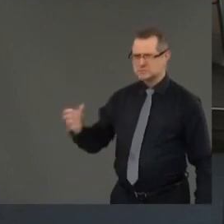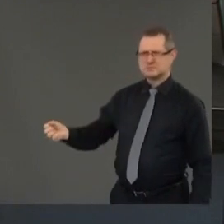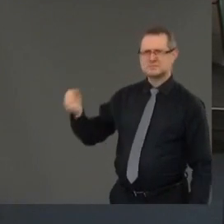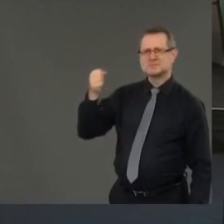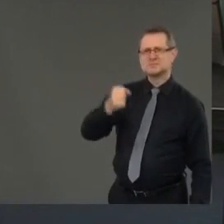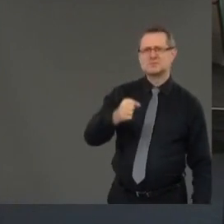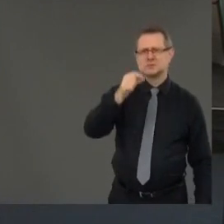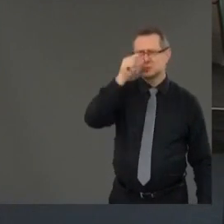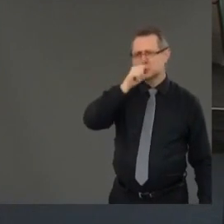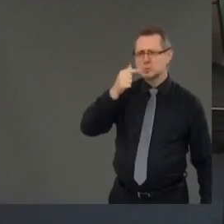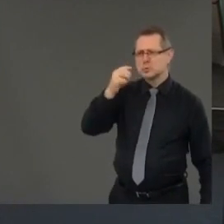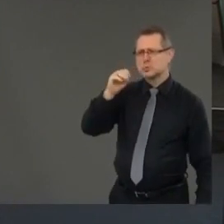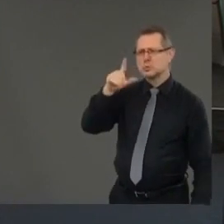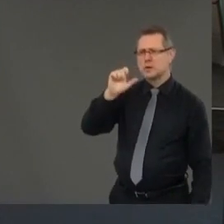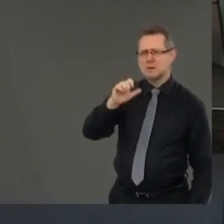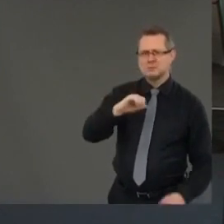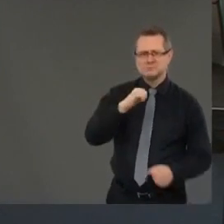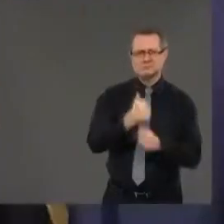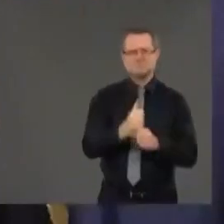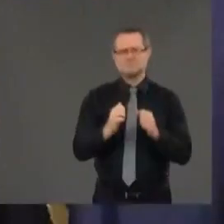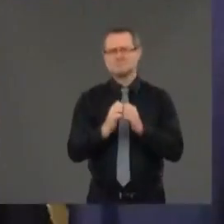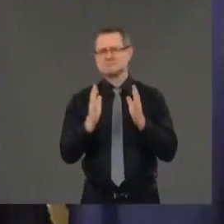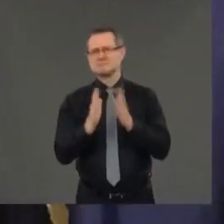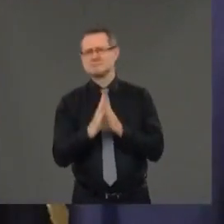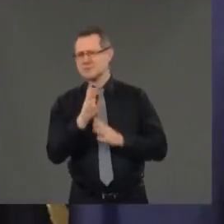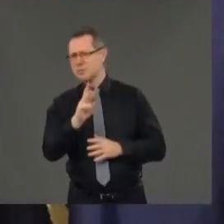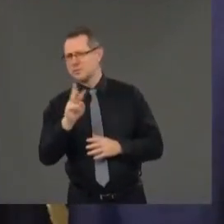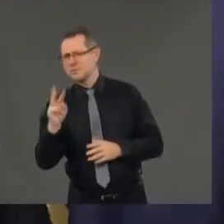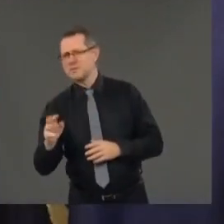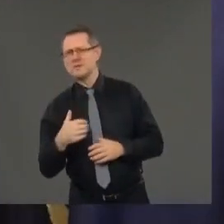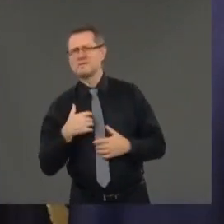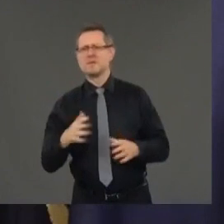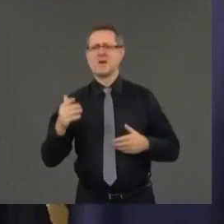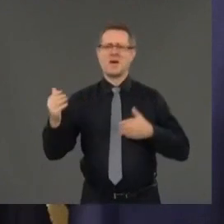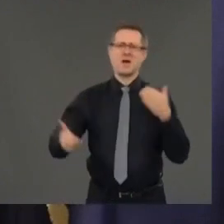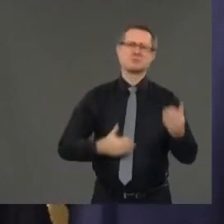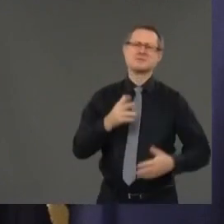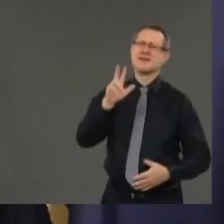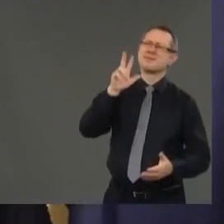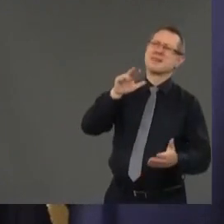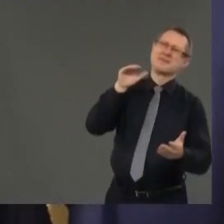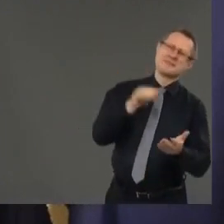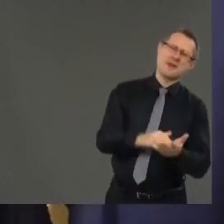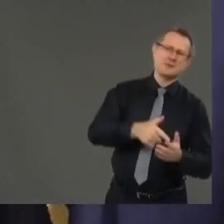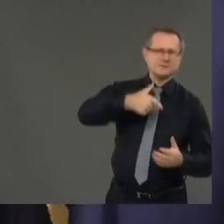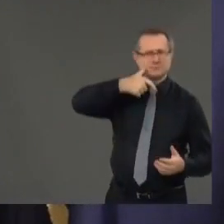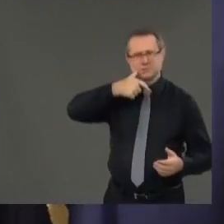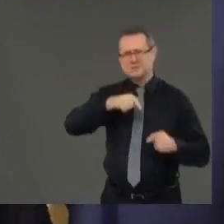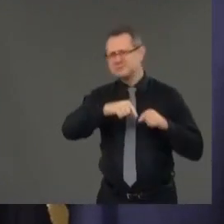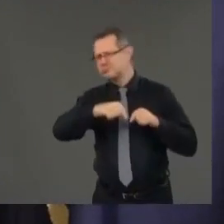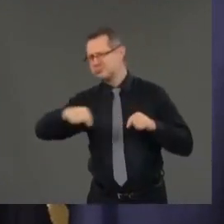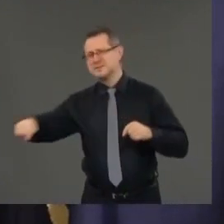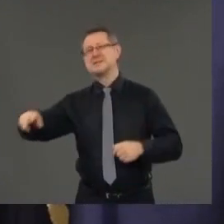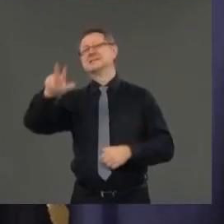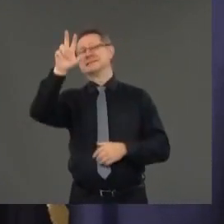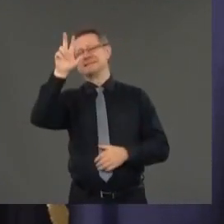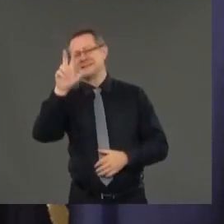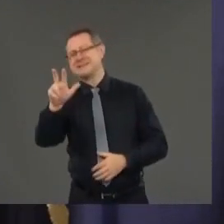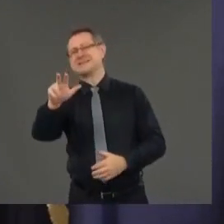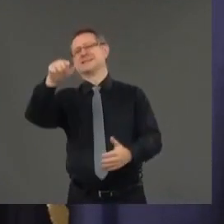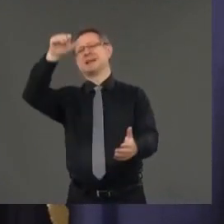LOW.